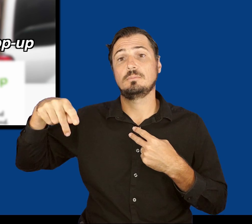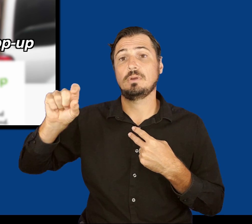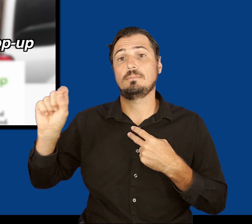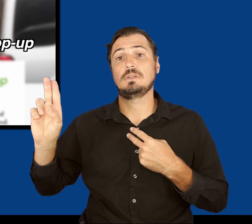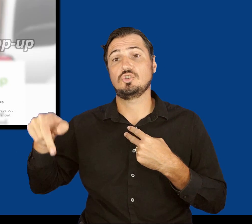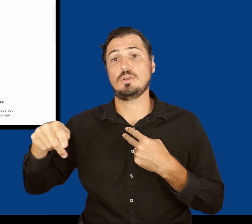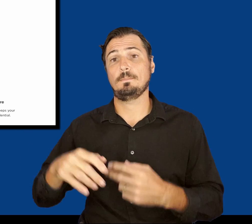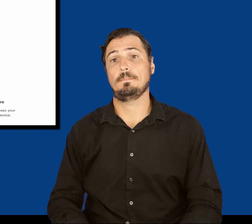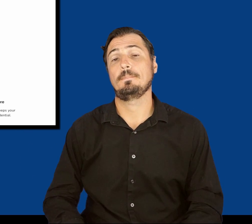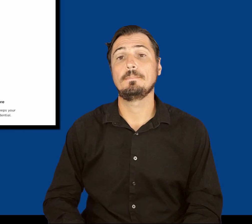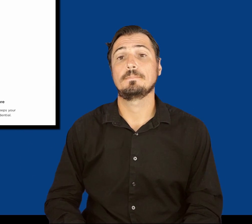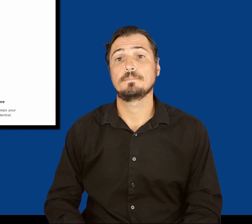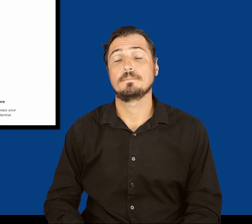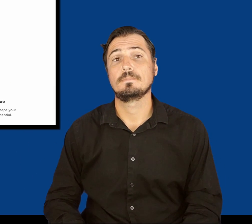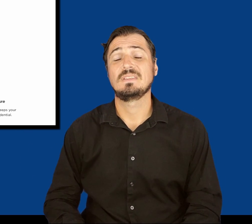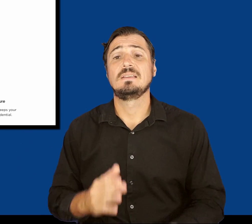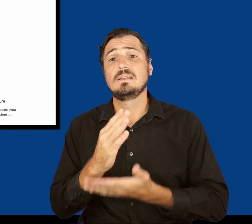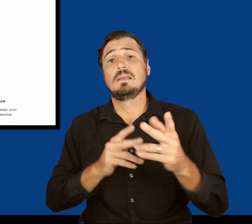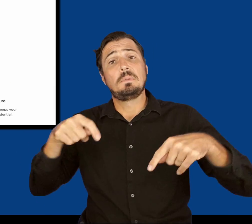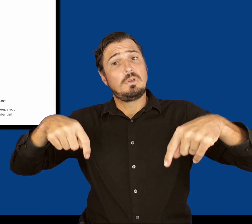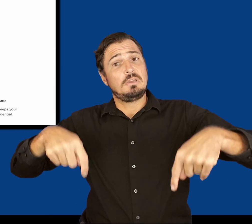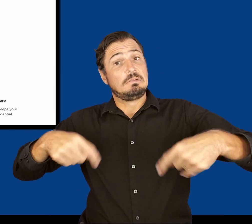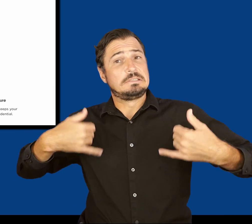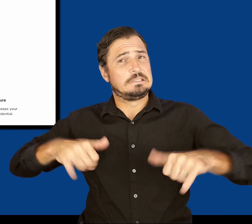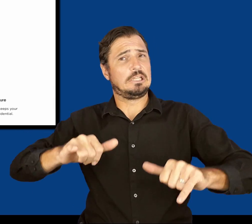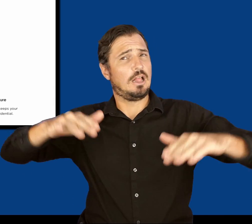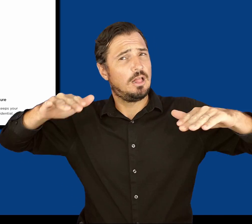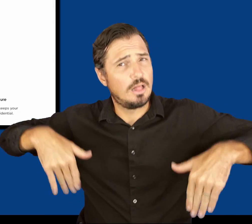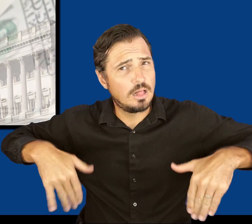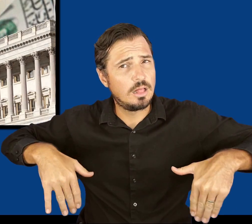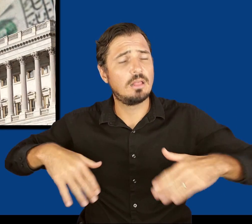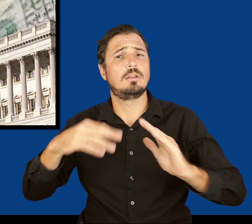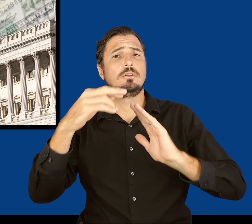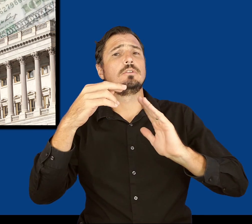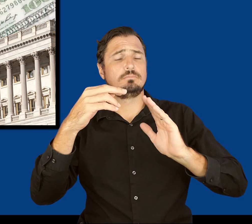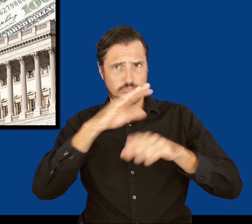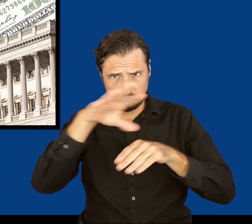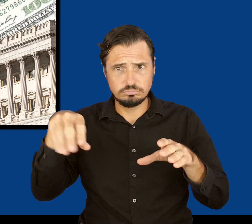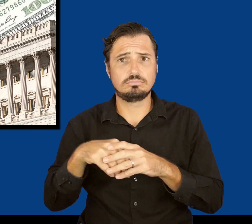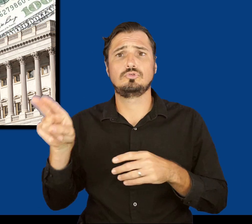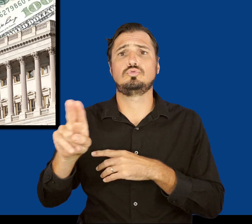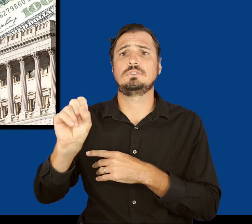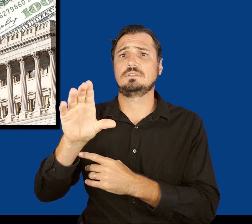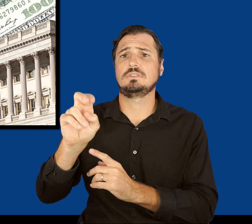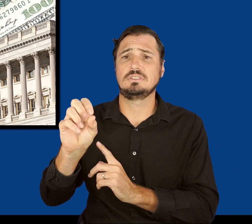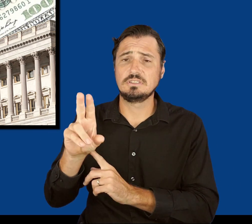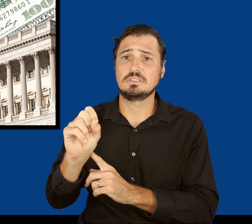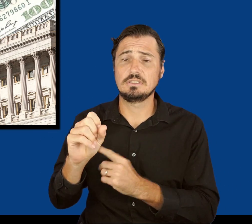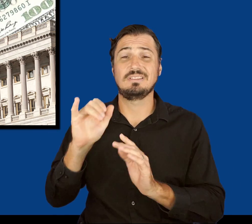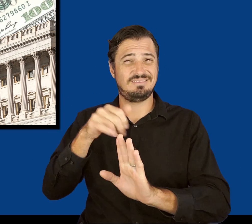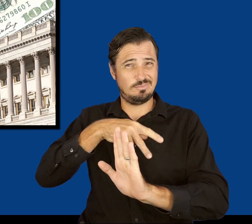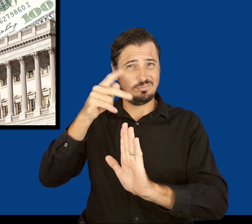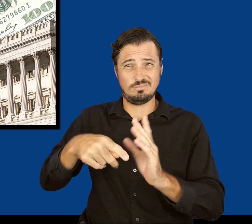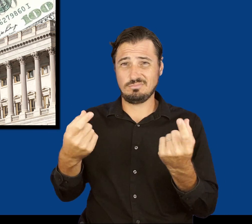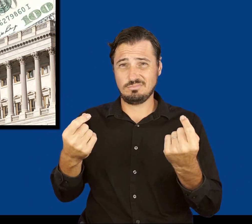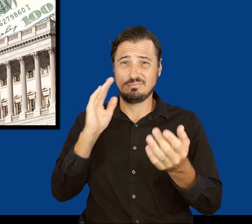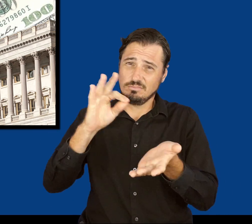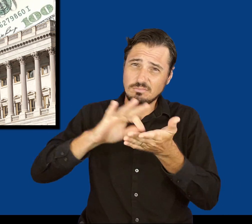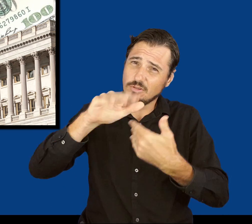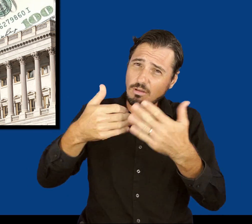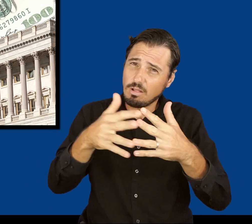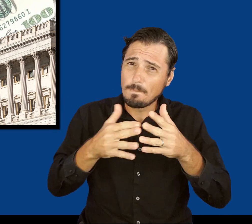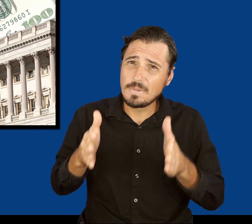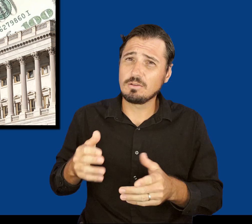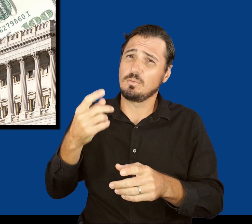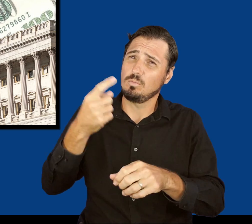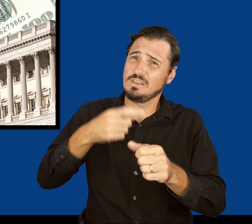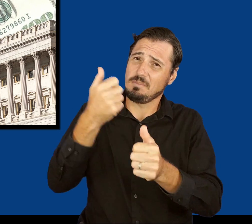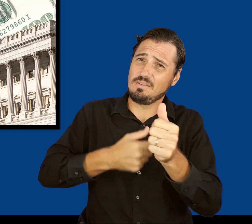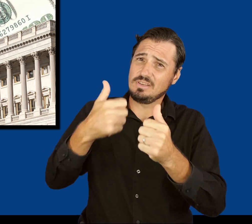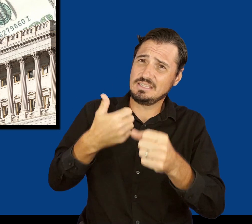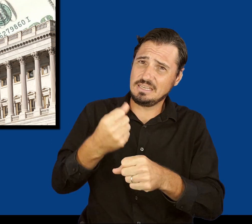There are still residents on our island who have not yet participated in the U.S. Census—the program to count every American once every 10 years. Getting everyone counted is very